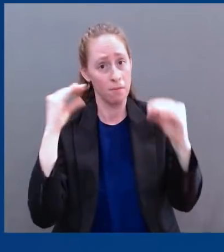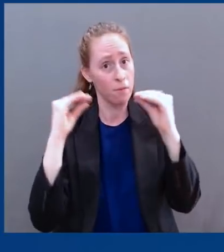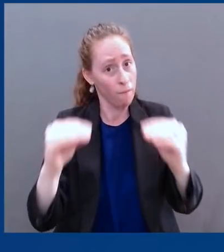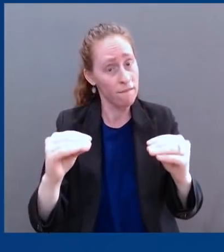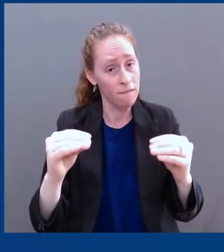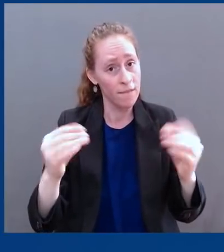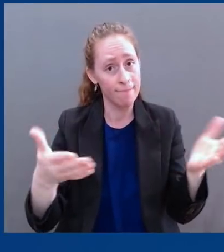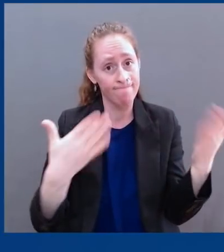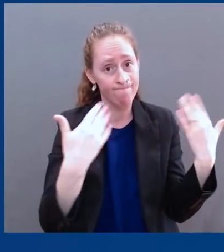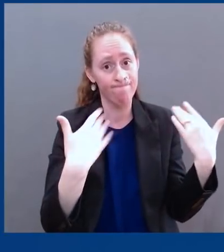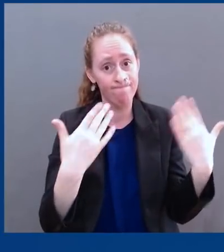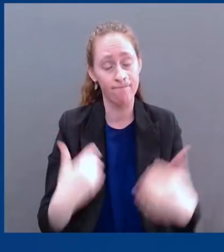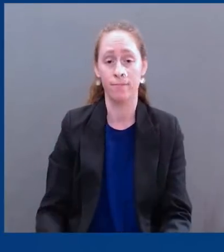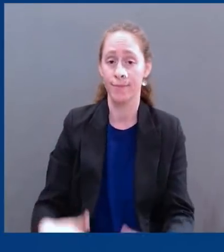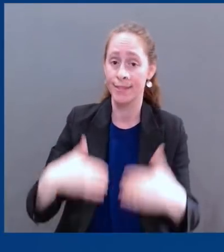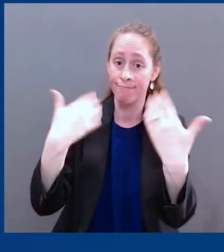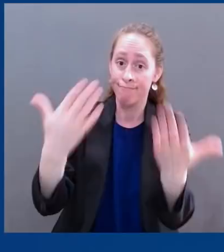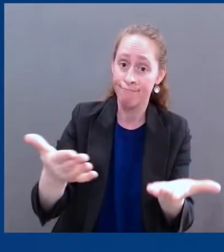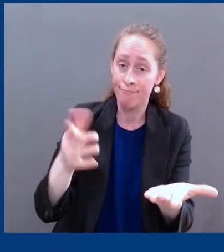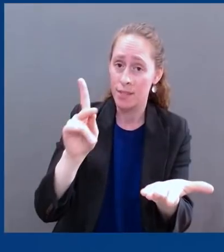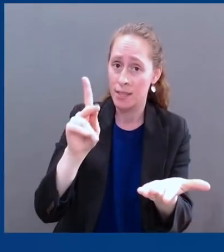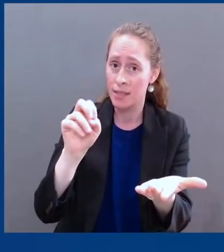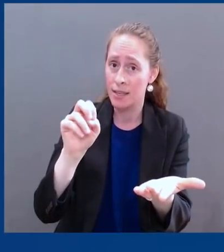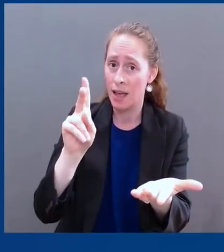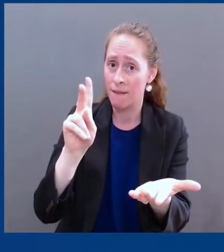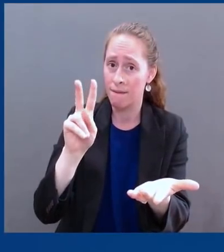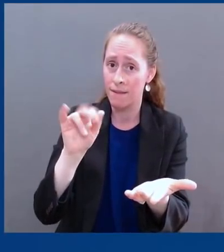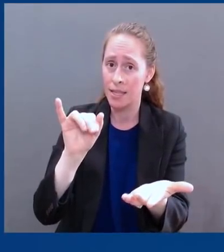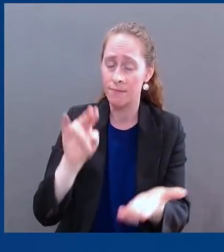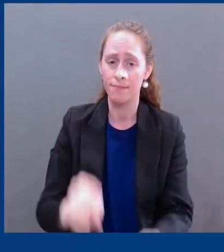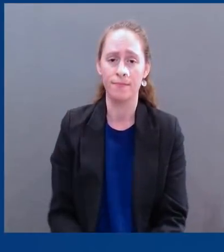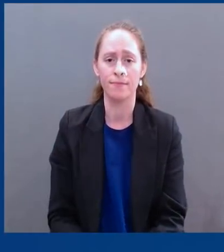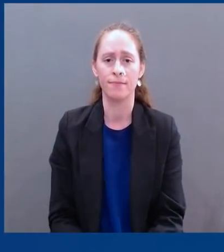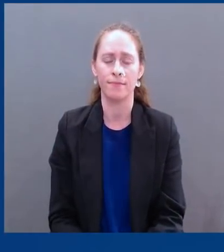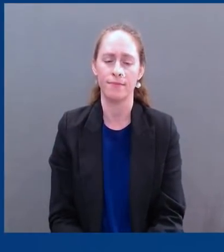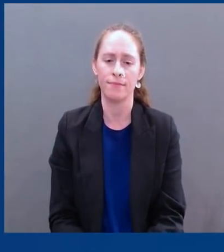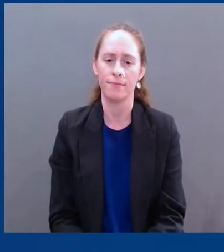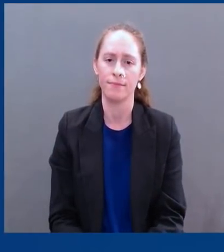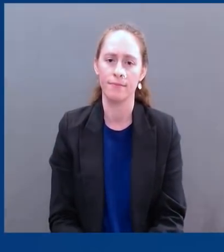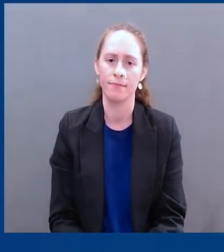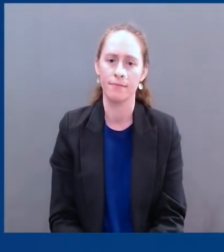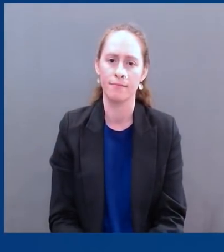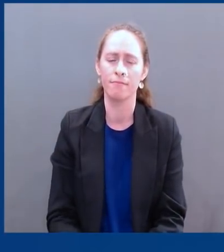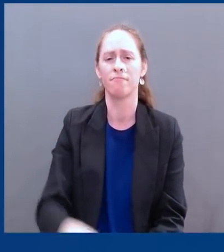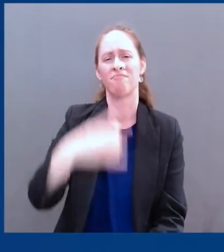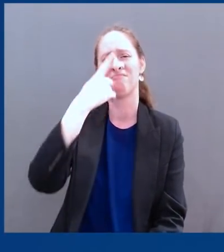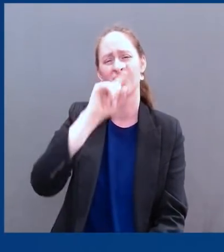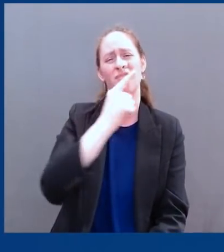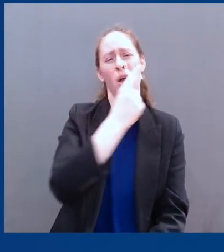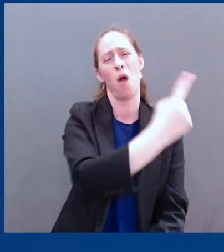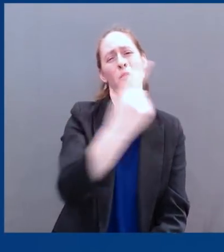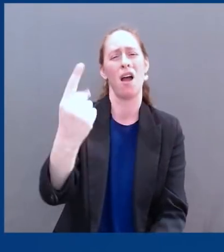Moderator: Thanks, Jeff. We have time for a few questions today. So, everybody, please keep their questions brief. First, let's go to Sabrina Siddiqui